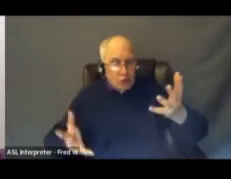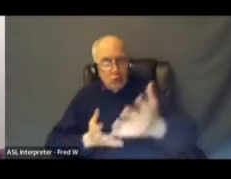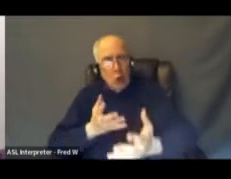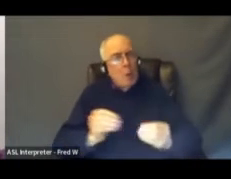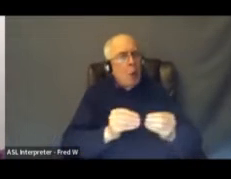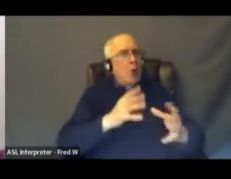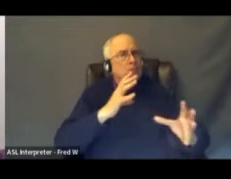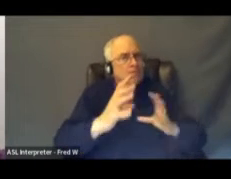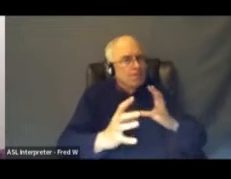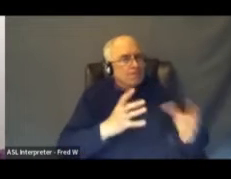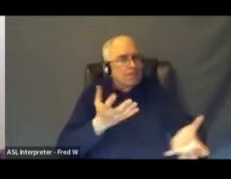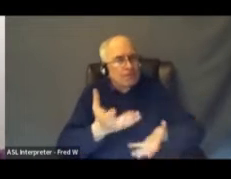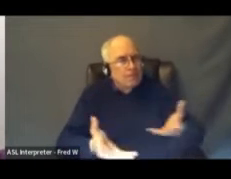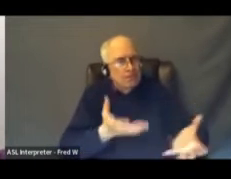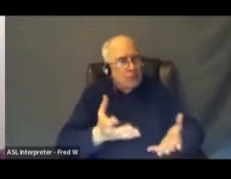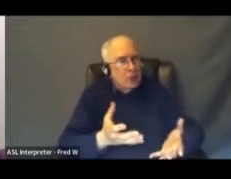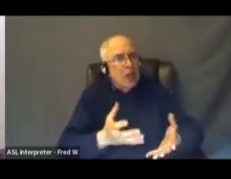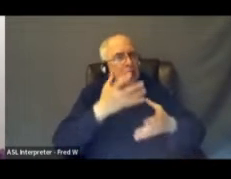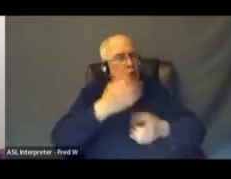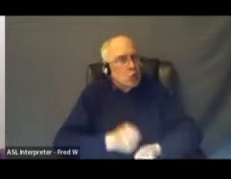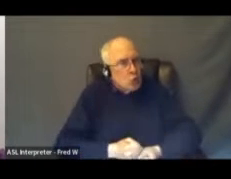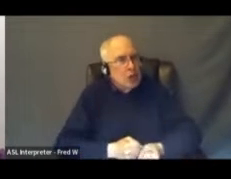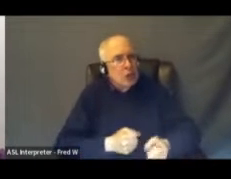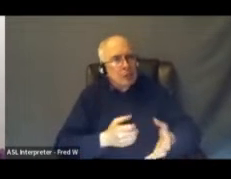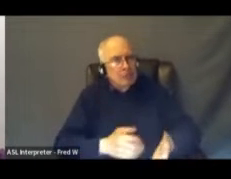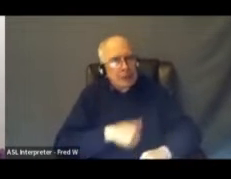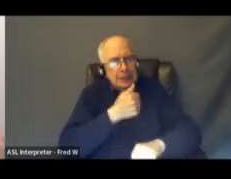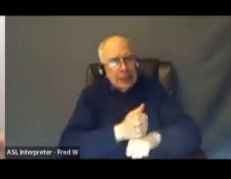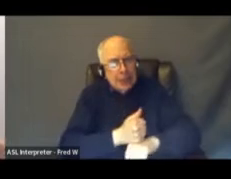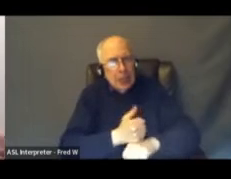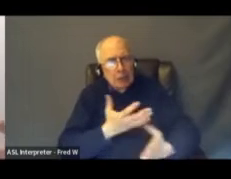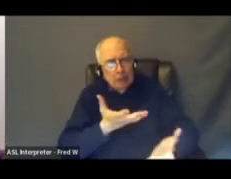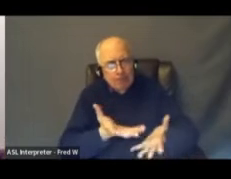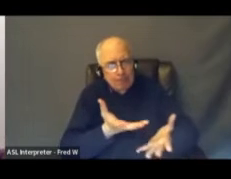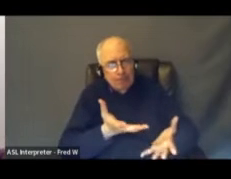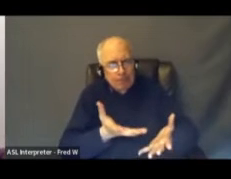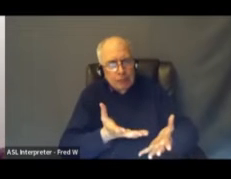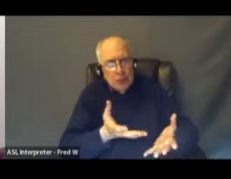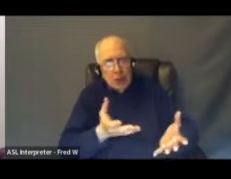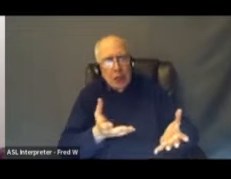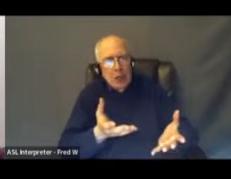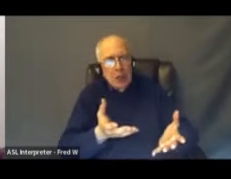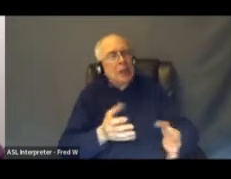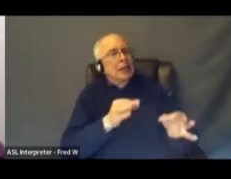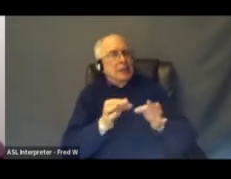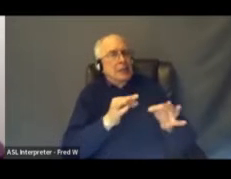continuing to build that trust and rapport. Again, you know, explain why we're going over